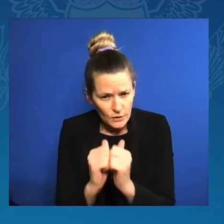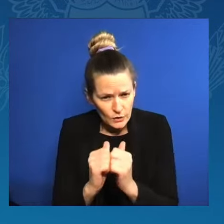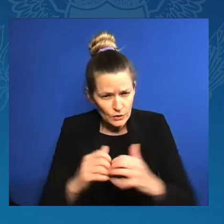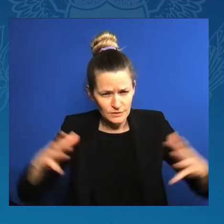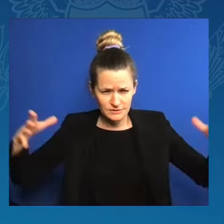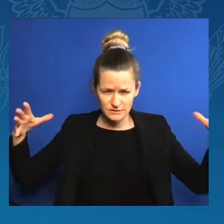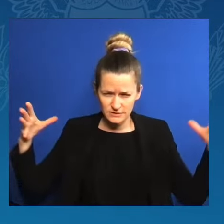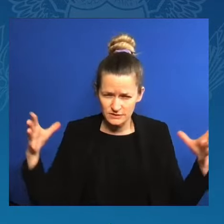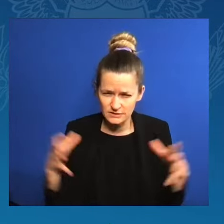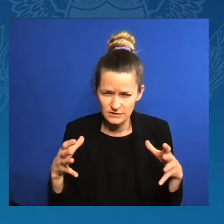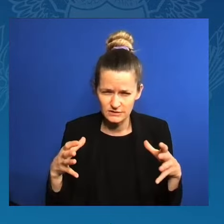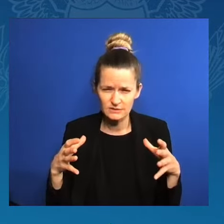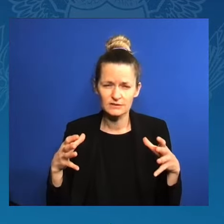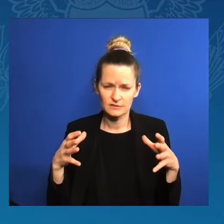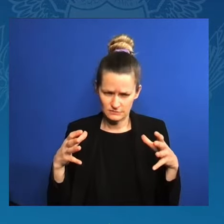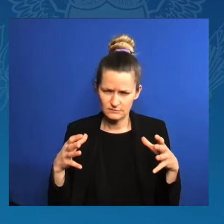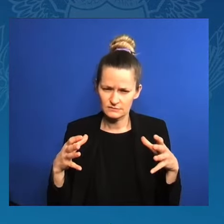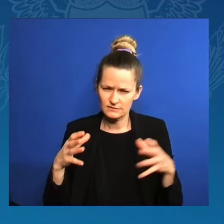The Vice President: I love you.